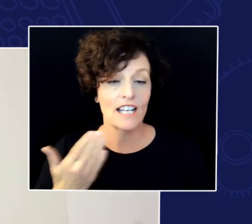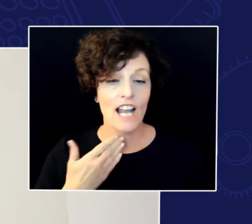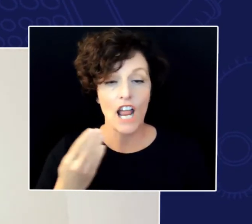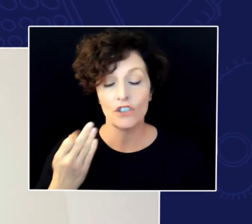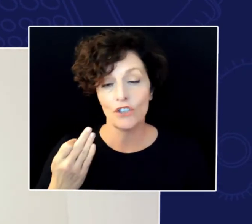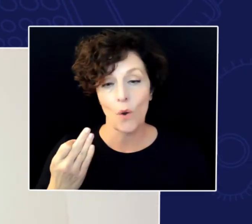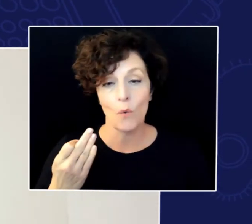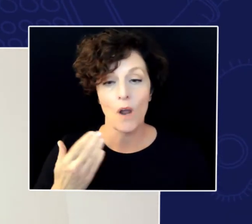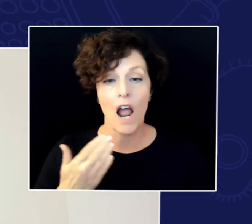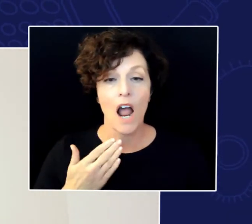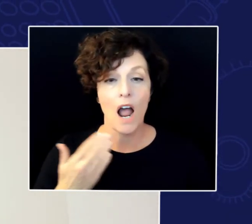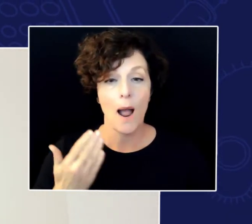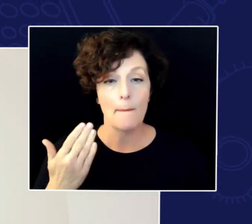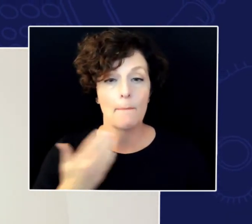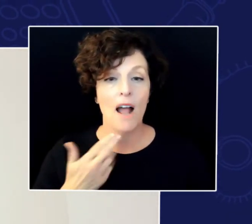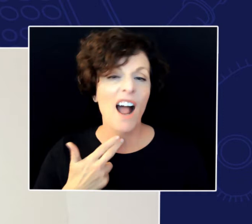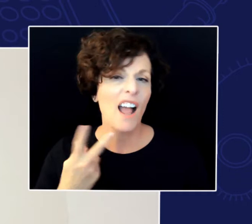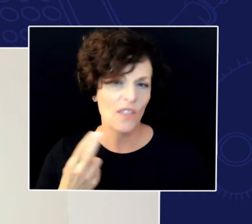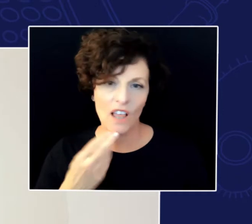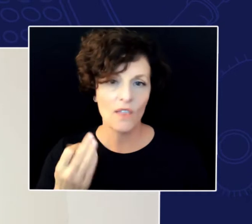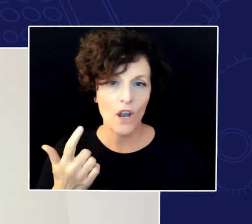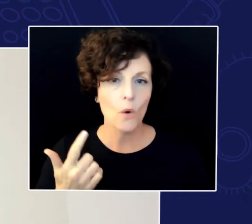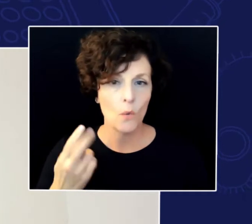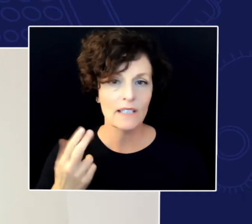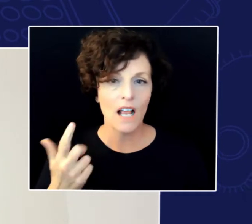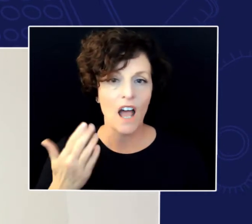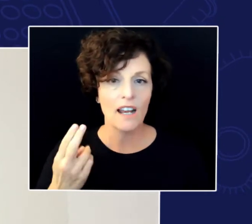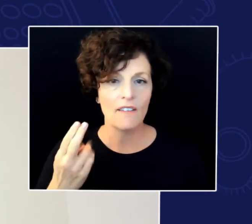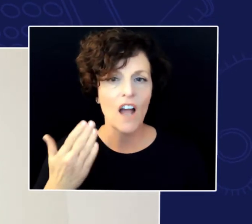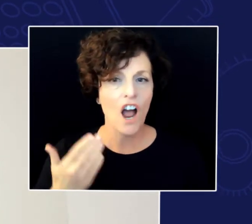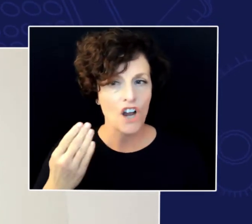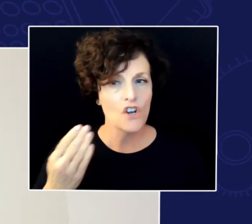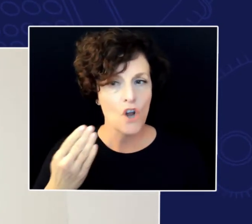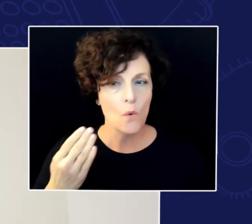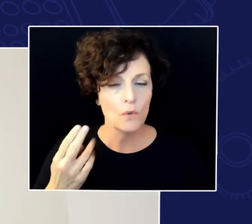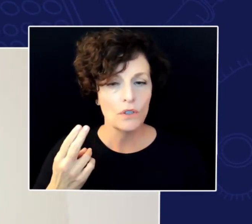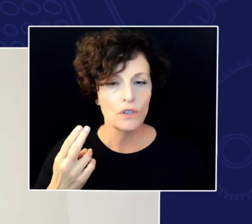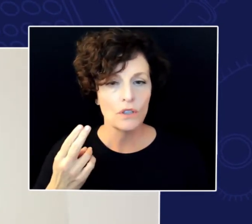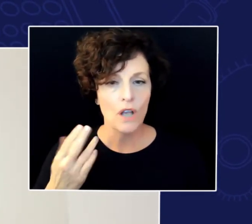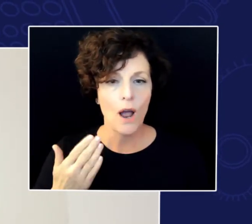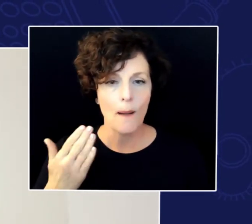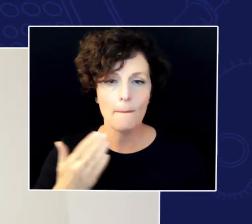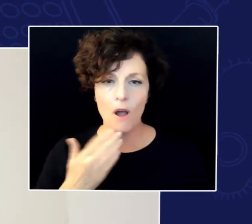And, so... I think there was a lot of unknown...